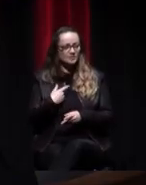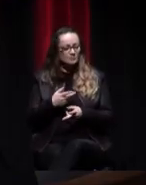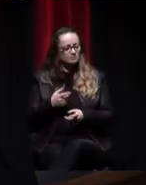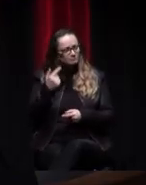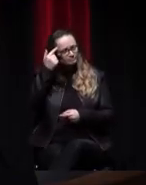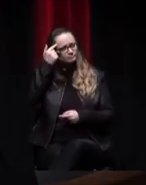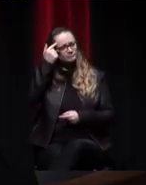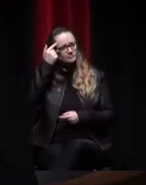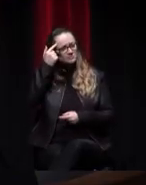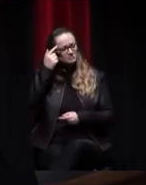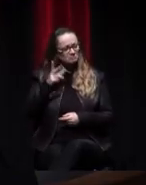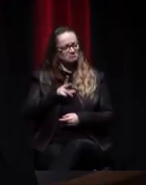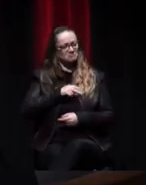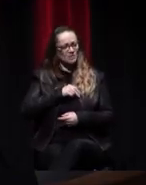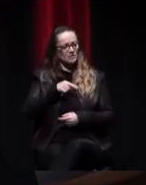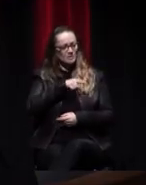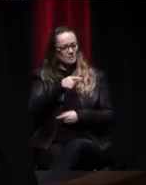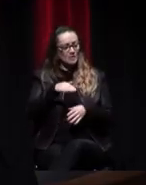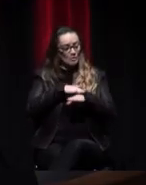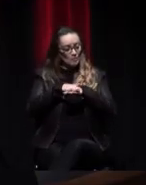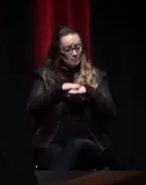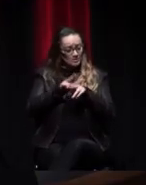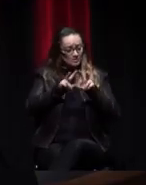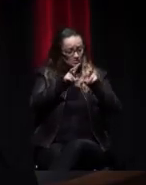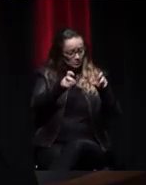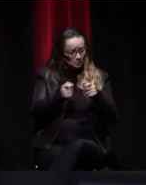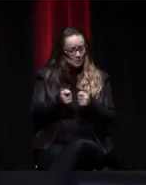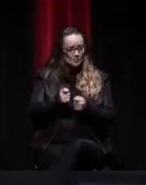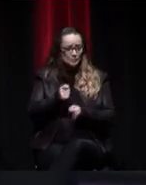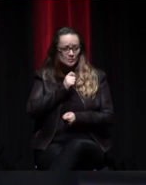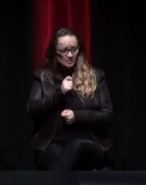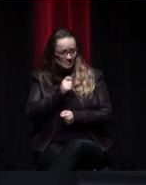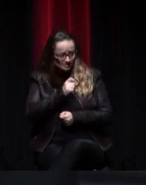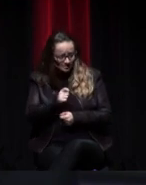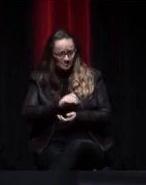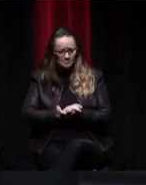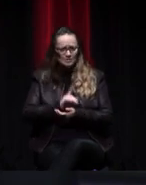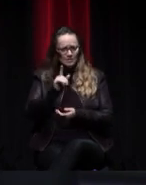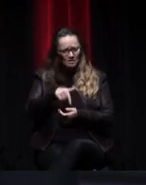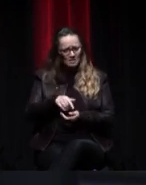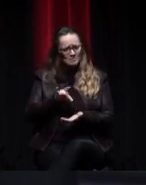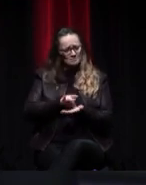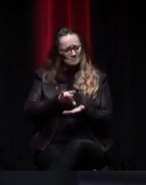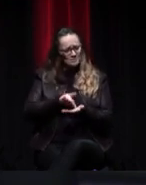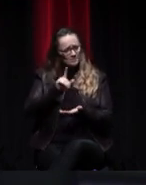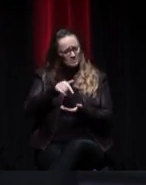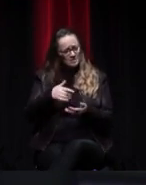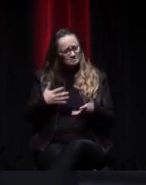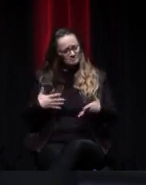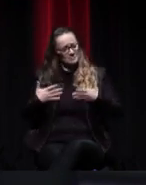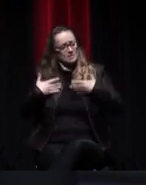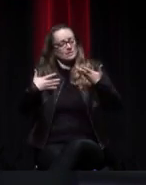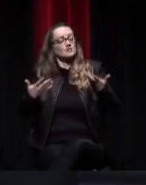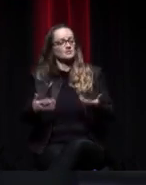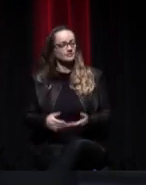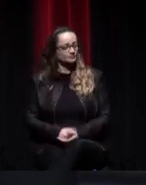"Gee, all this to talk about journalism." It really is a dose of spirit.